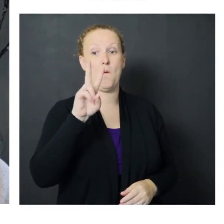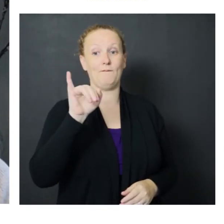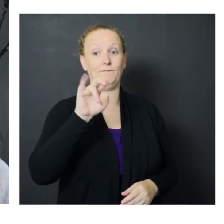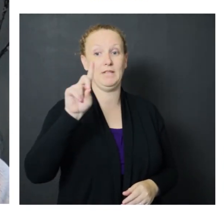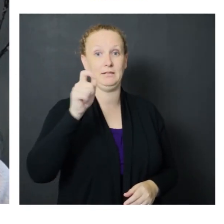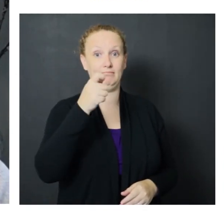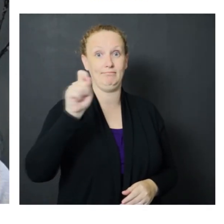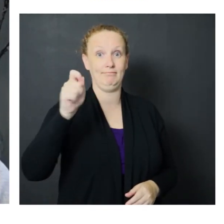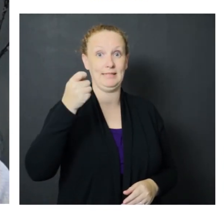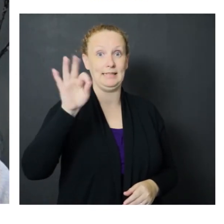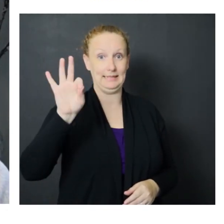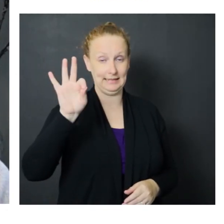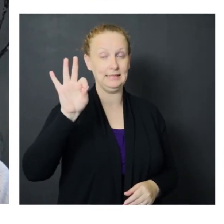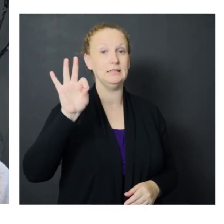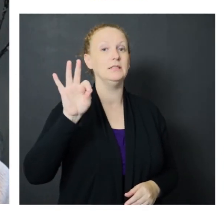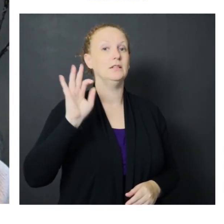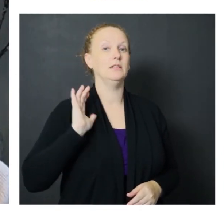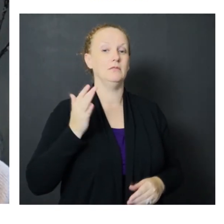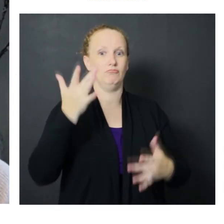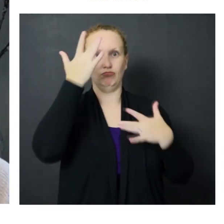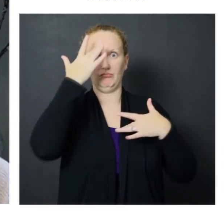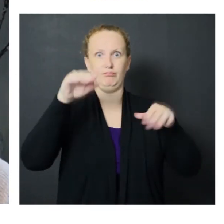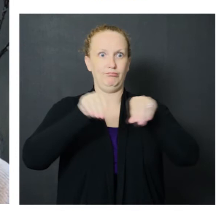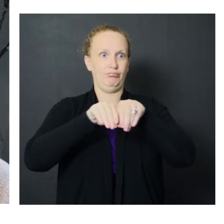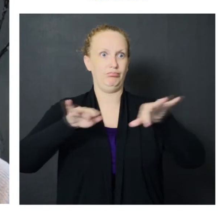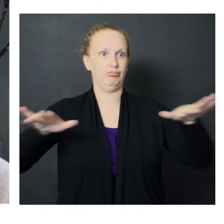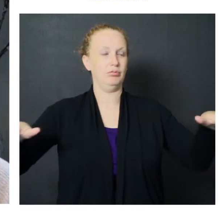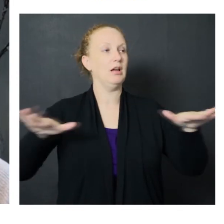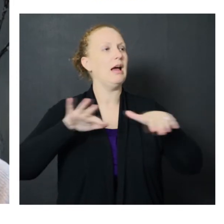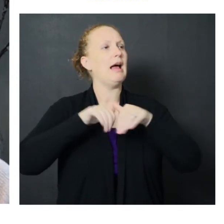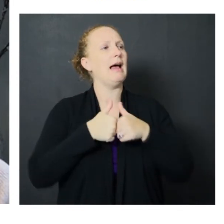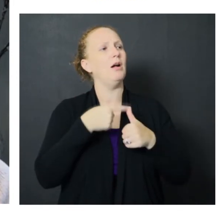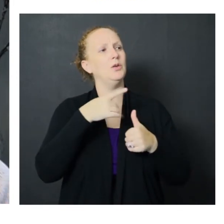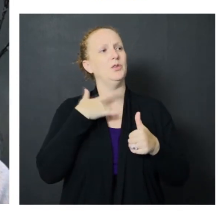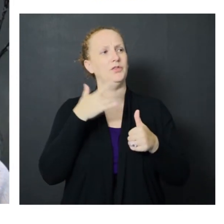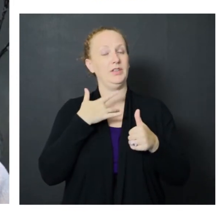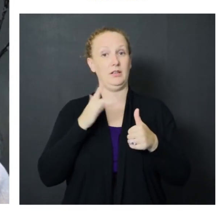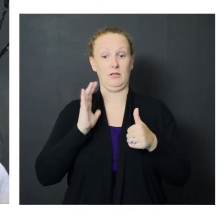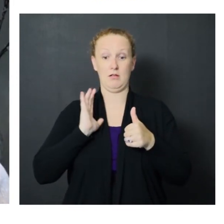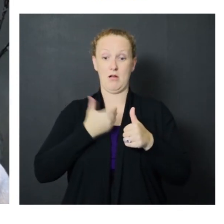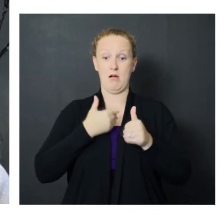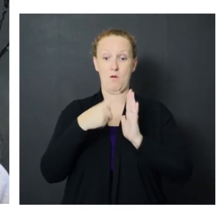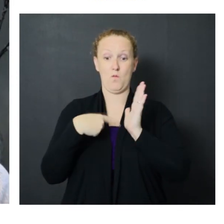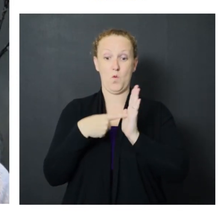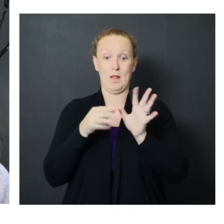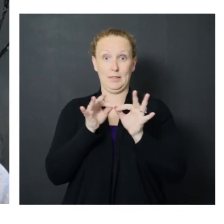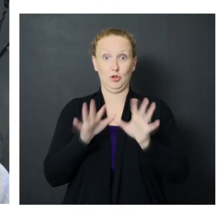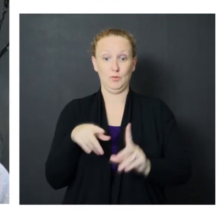outbreak has changed the role of the interpreter as part of the care team? And how